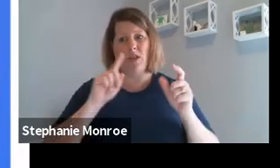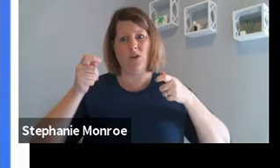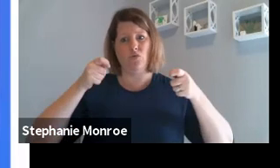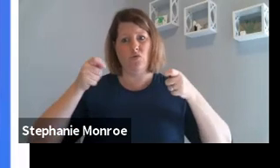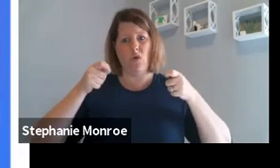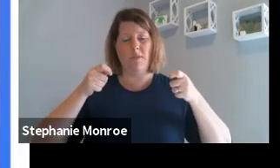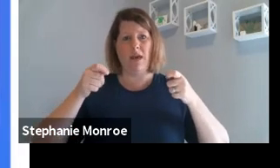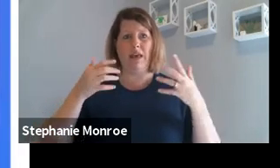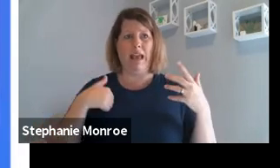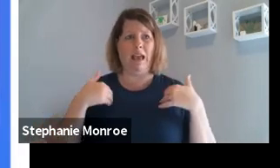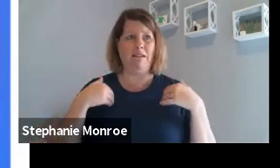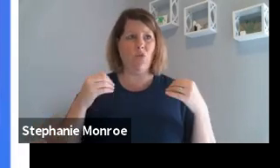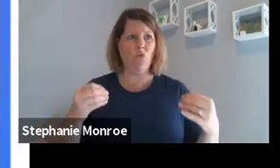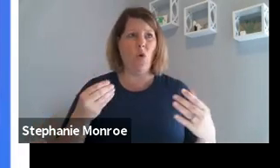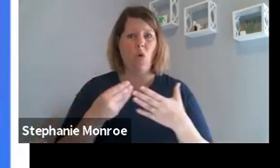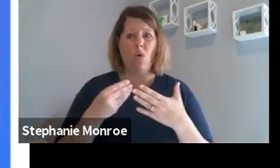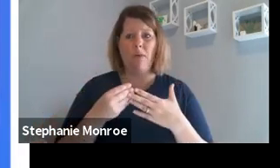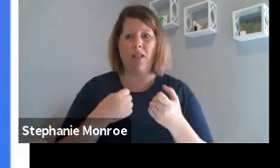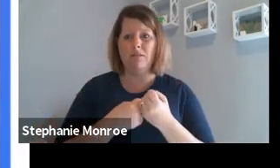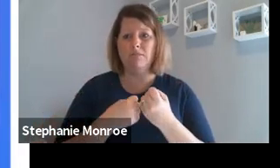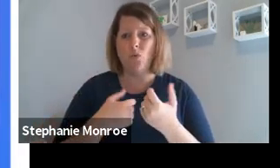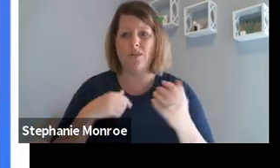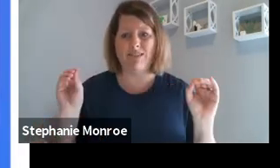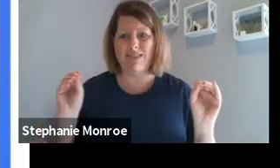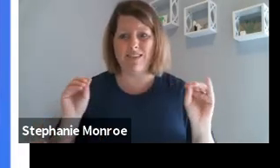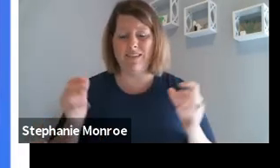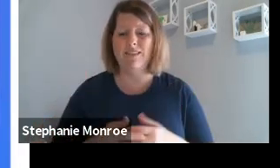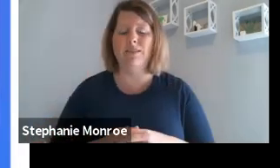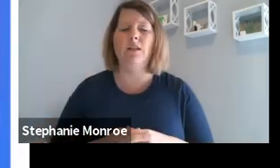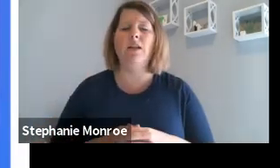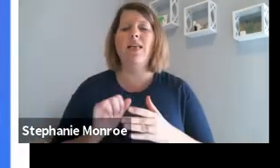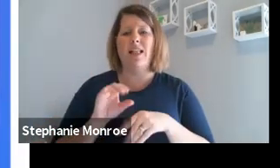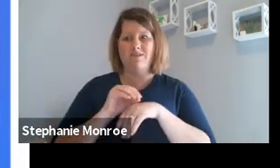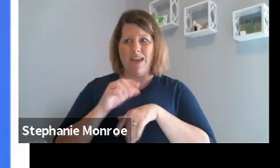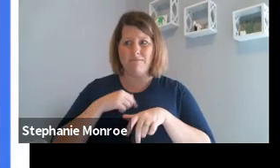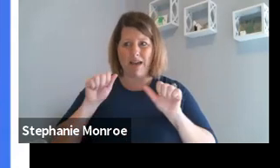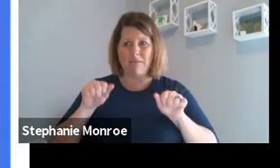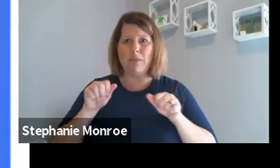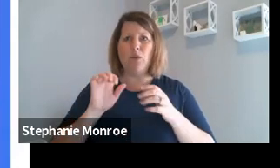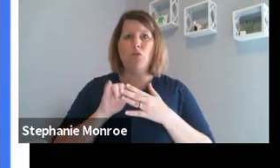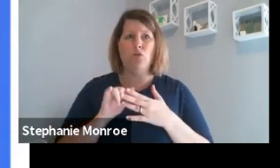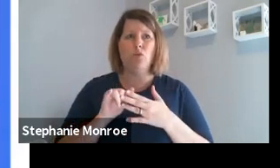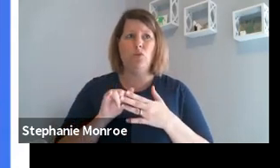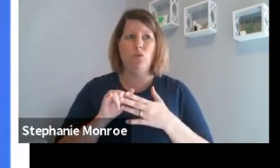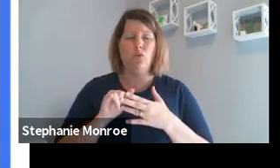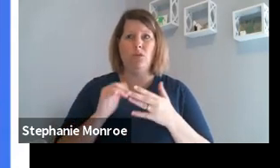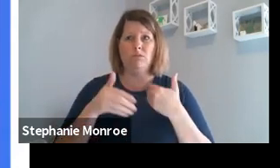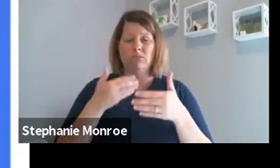that they have no economic resources, which affects their capability to carry out their own life and to support